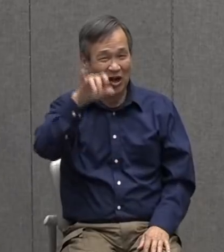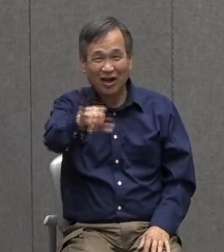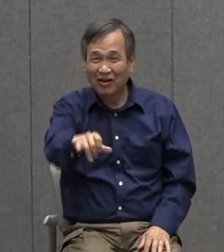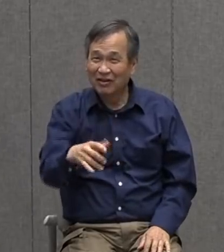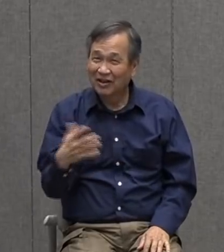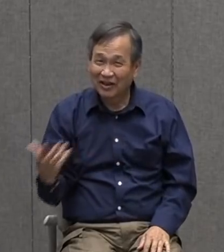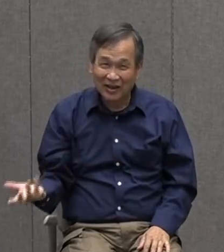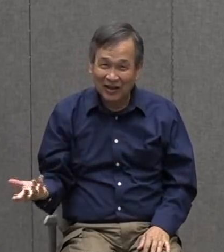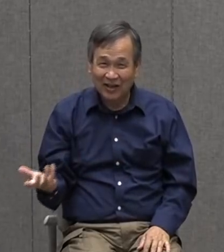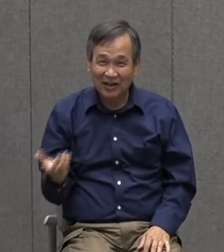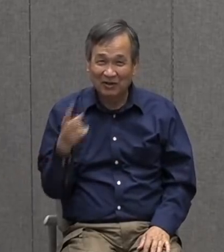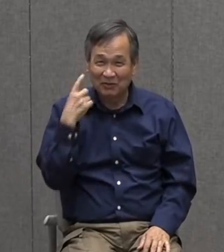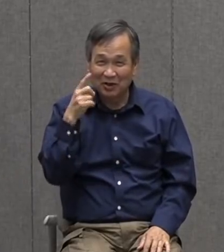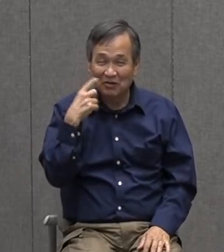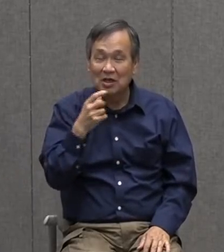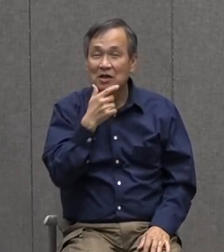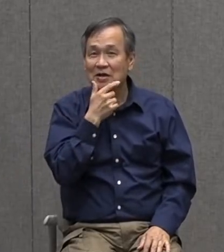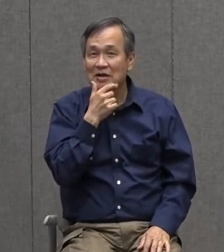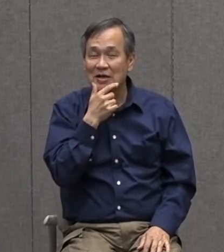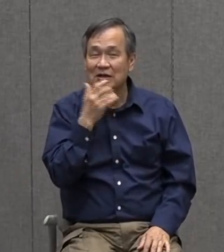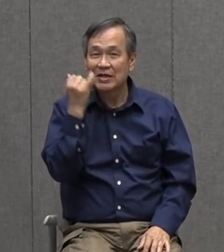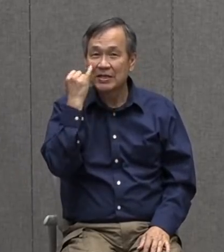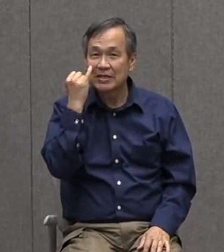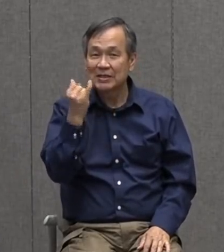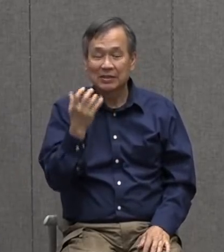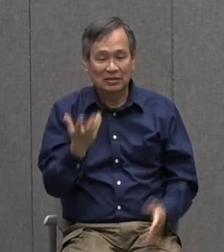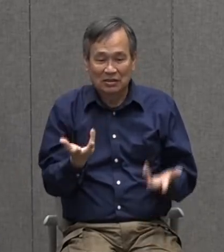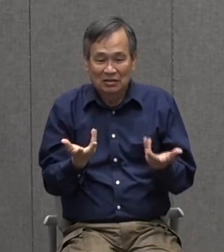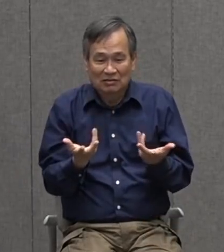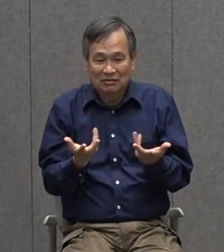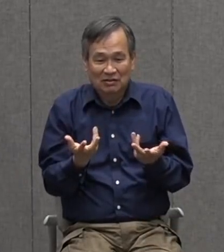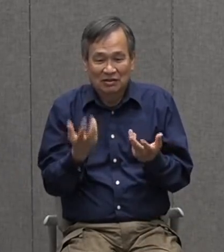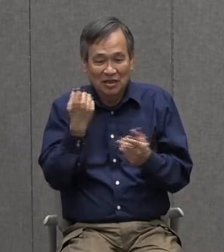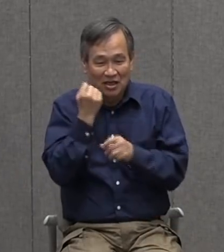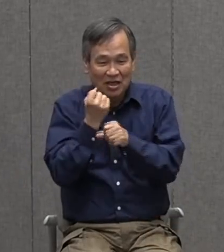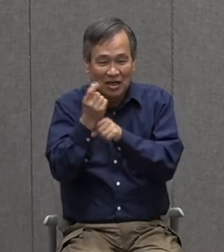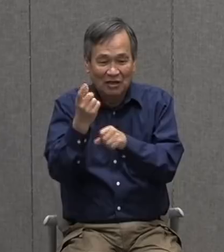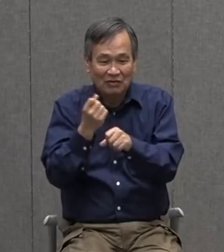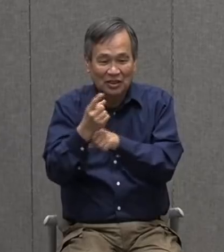He said to himself, "If I just go on and on doing the same "thing every year, well,